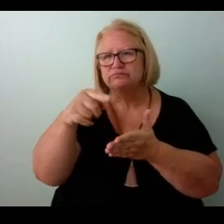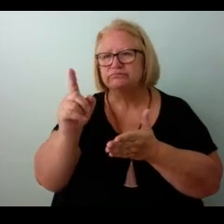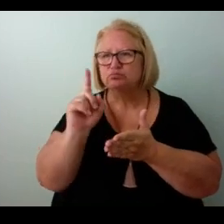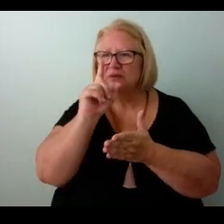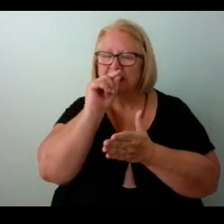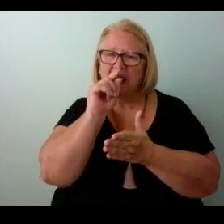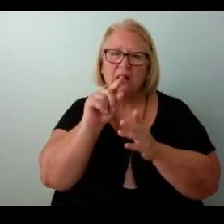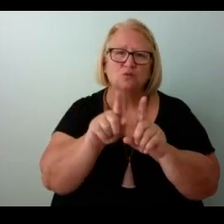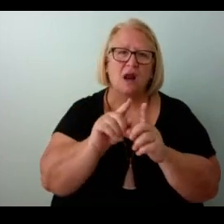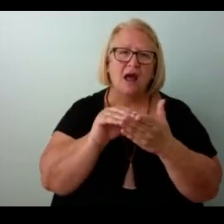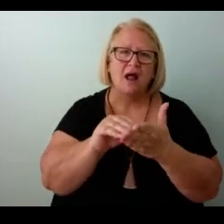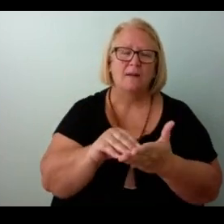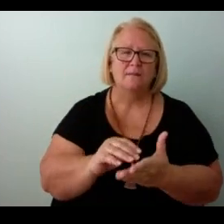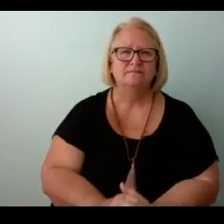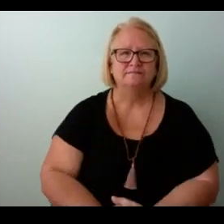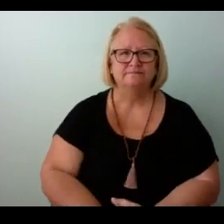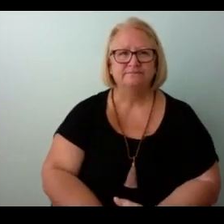That goes hand in hand with something else.